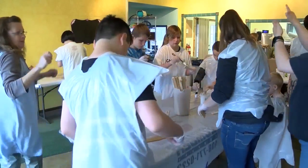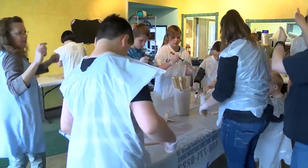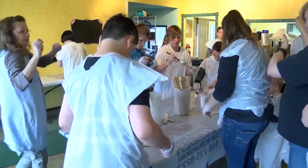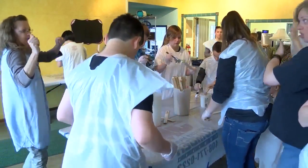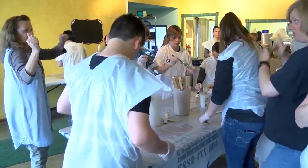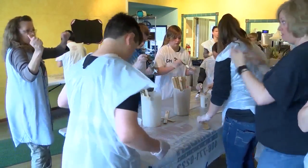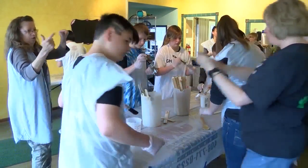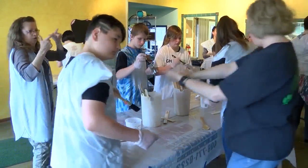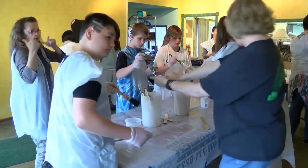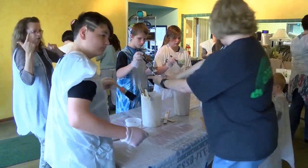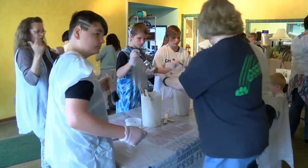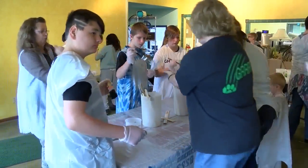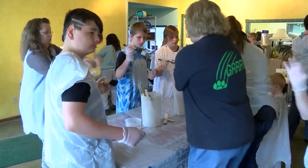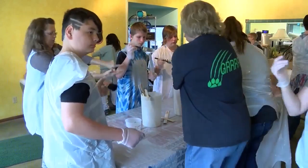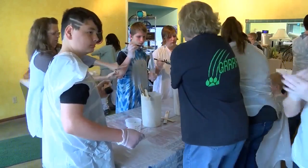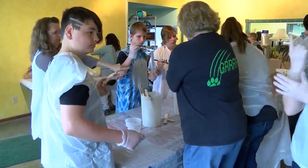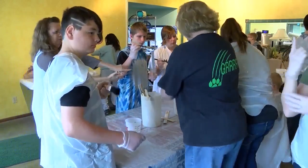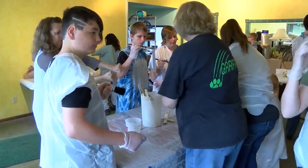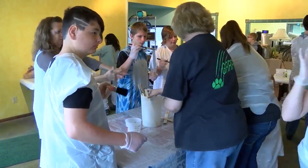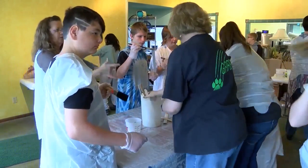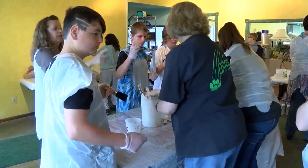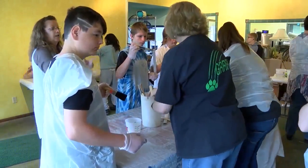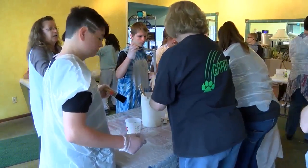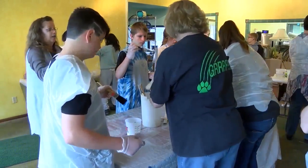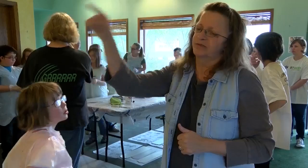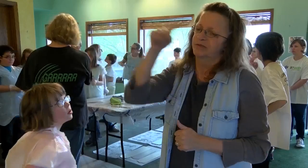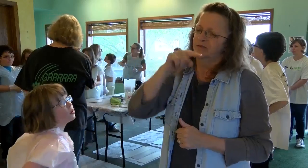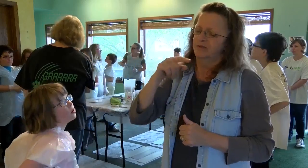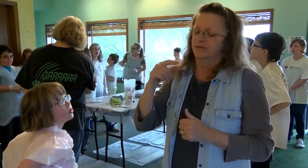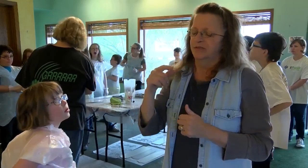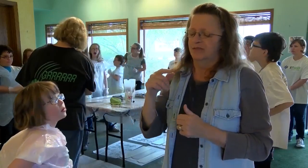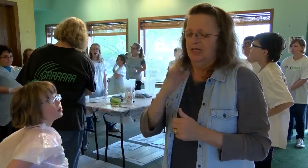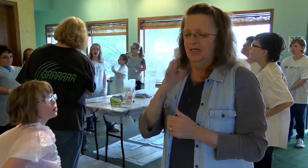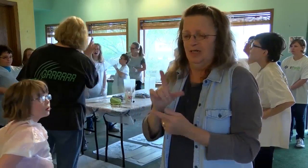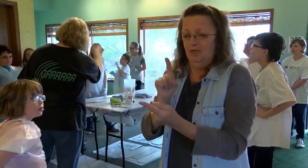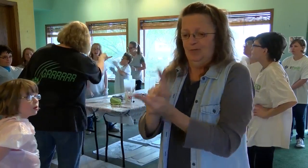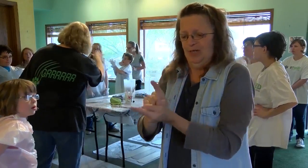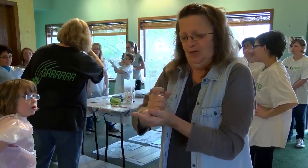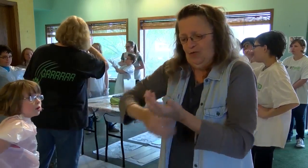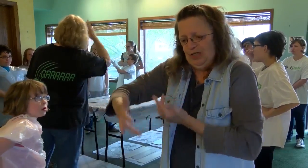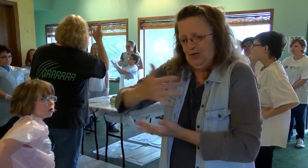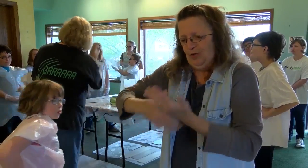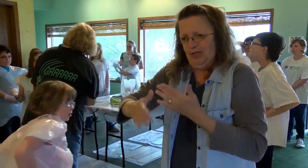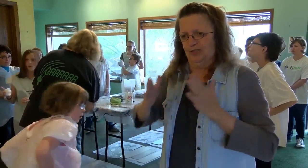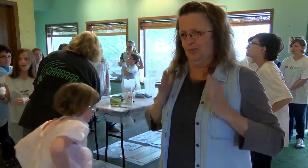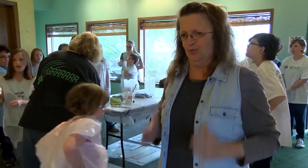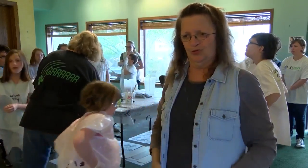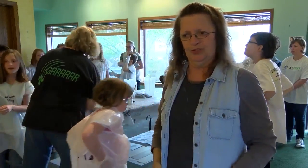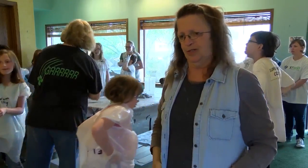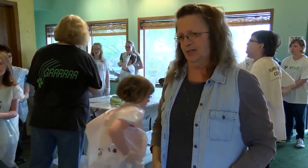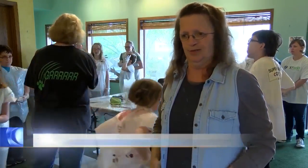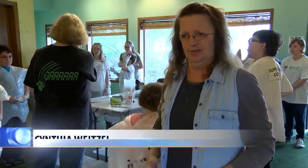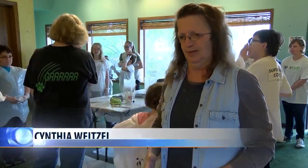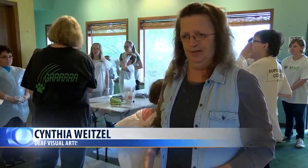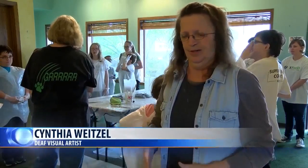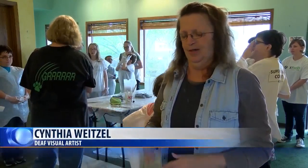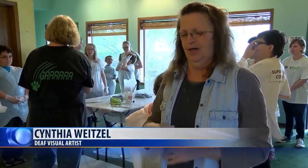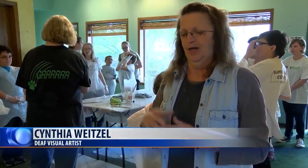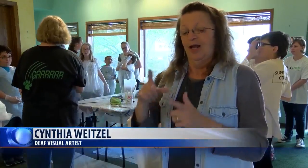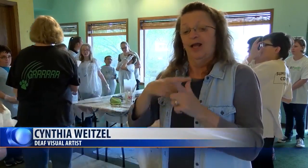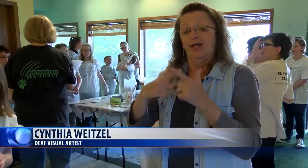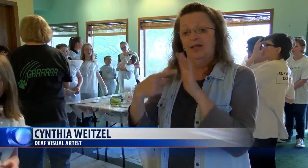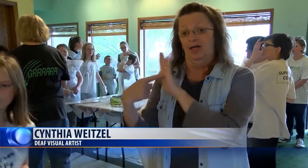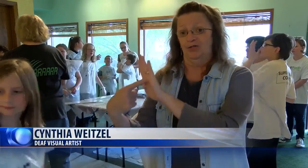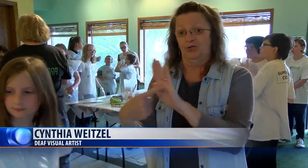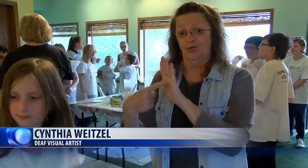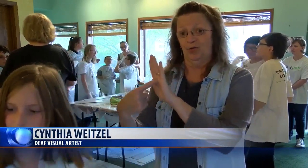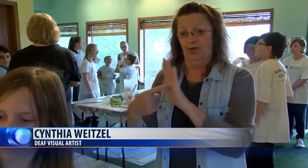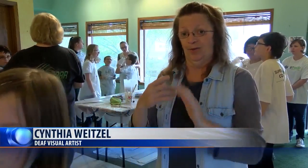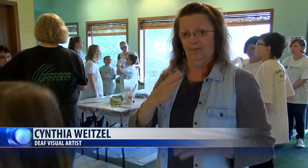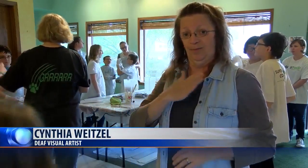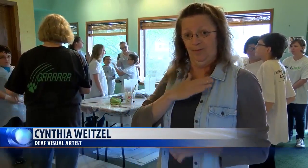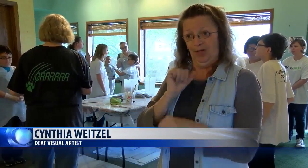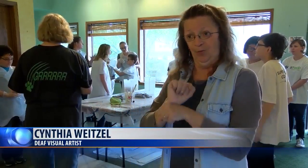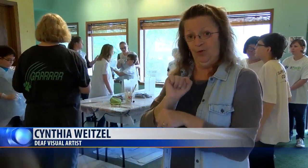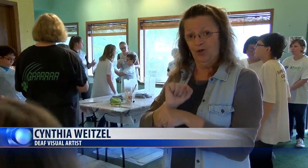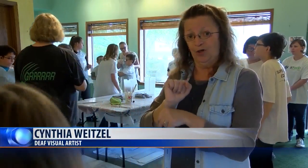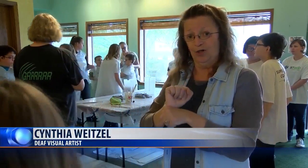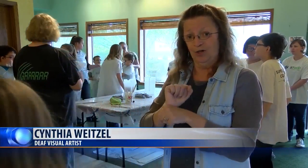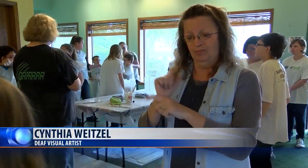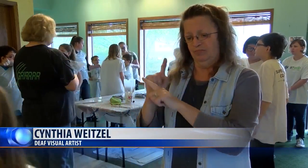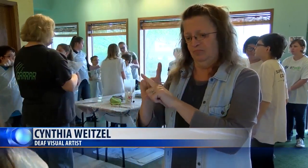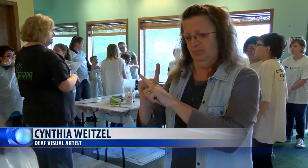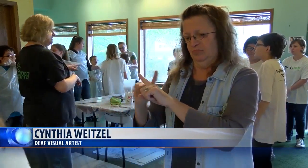TO CONTACT WITH YOUNG PEOPLE FROM OUR COMMUNITY.} {BUT WHAT MAKES WEITZEL UNIQUE IS THAT SHE REPRESENTING THE DEAF COMMUNITY THROUGH HER ART} {"MOST OF THEM HAVE NEVER OR